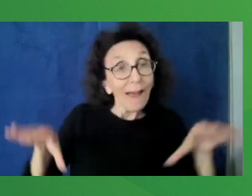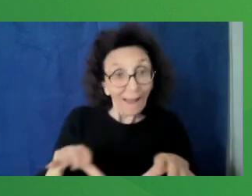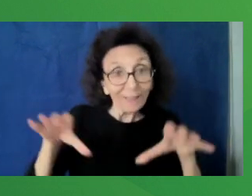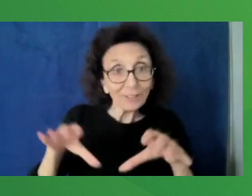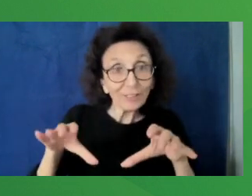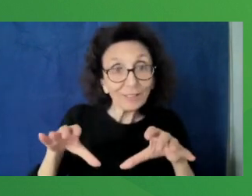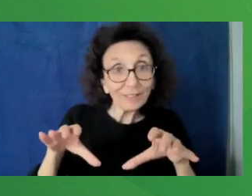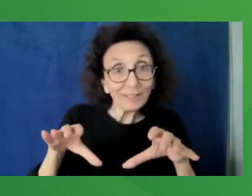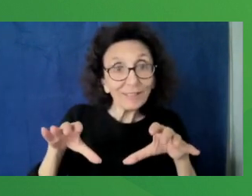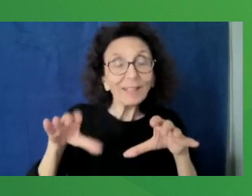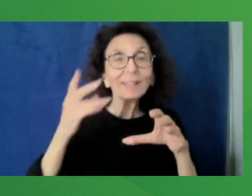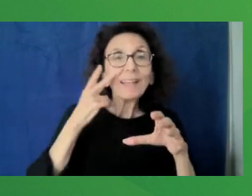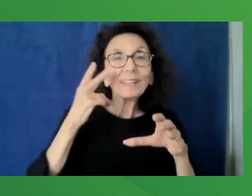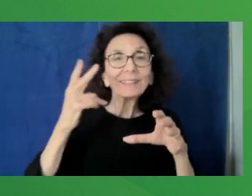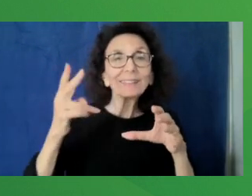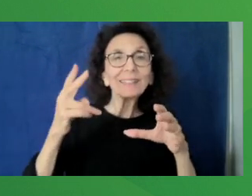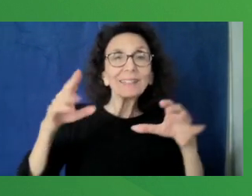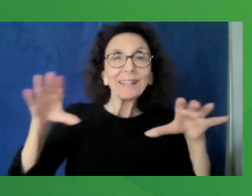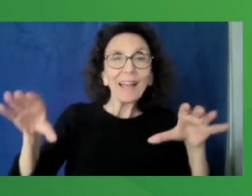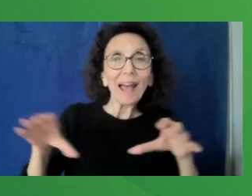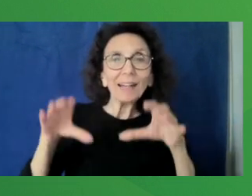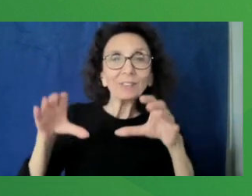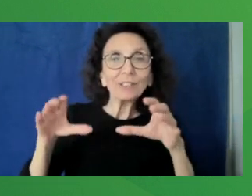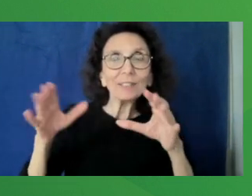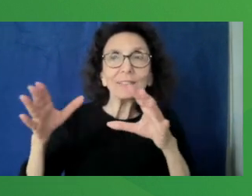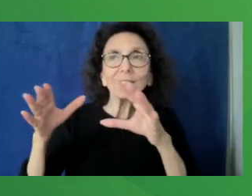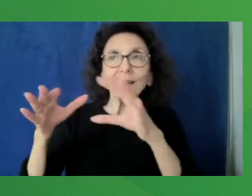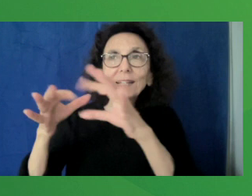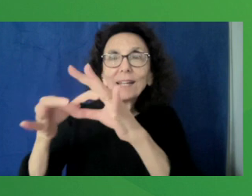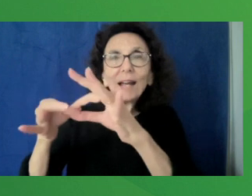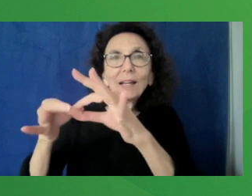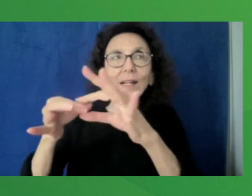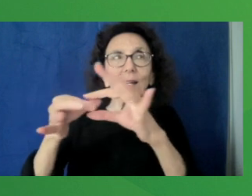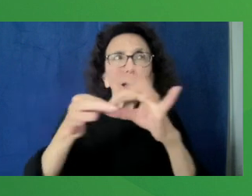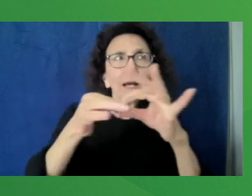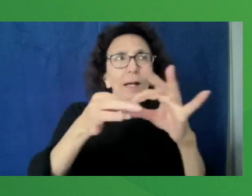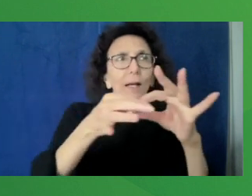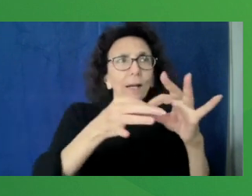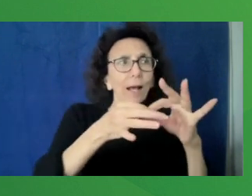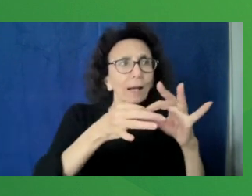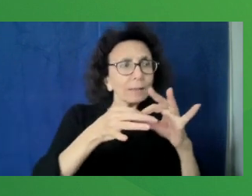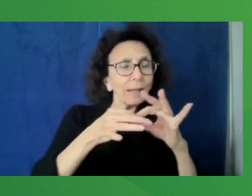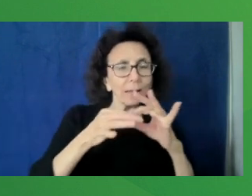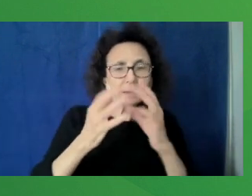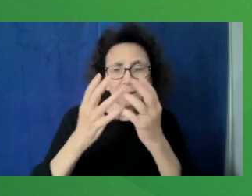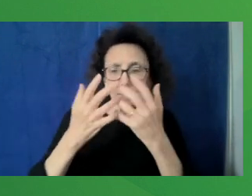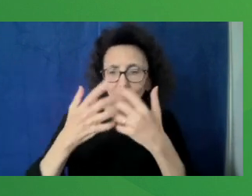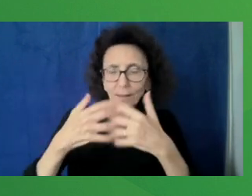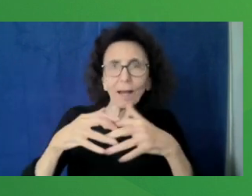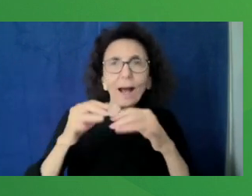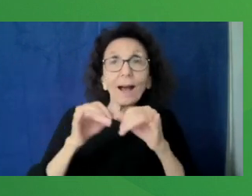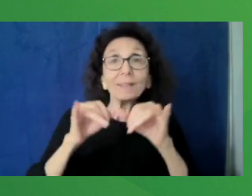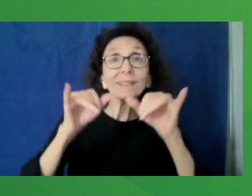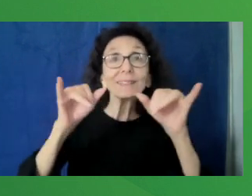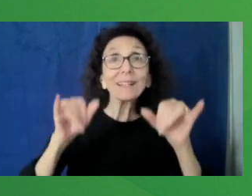actions connect globally to become sort of part of a system of action taking around the world.